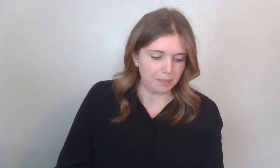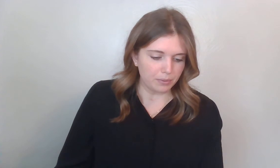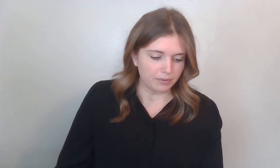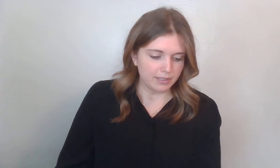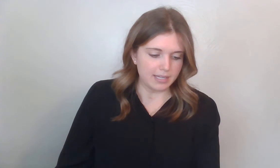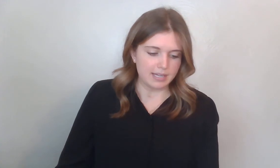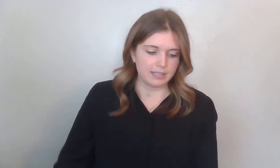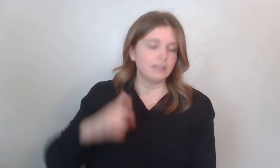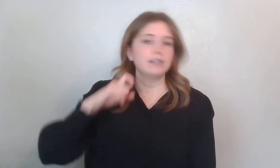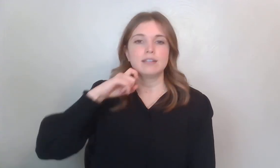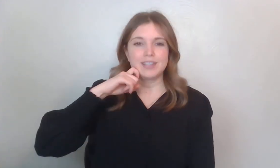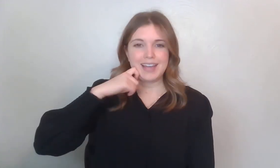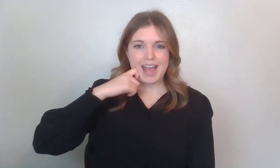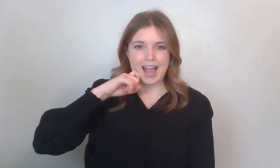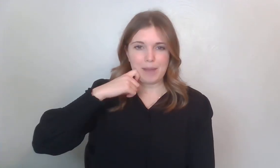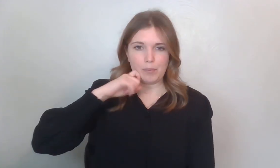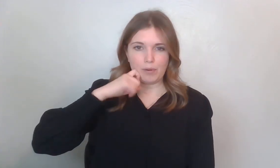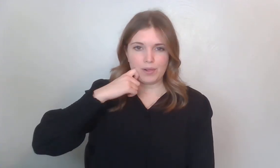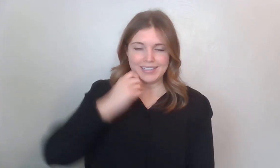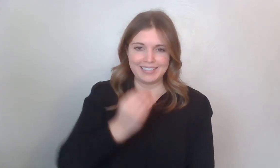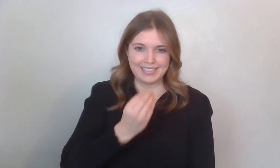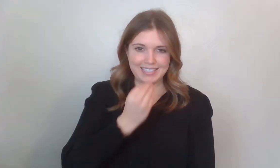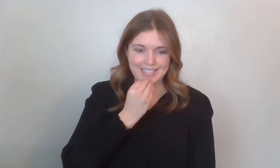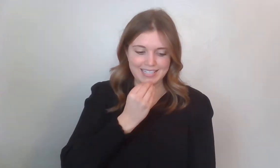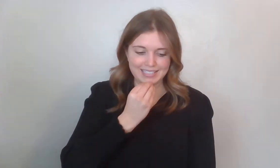APPLE EAT